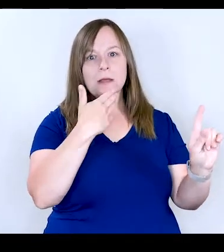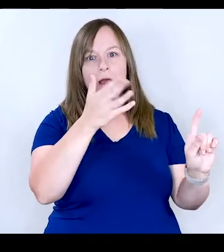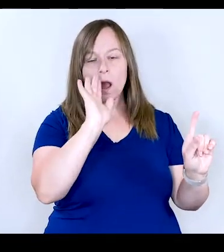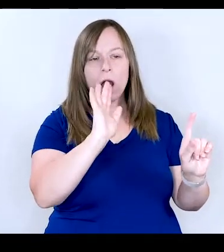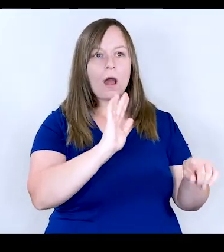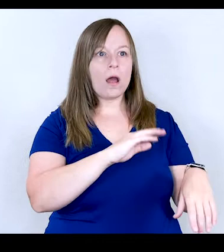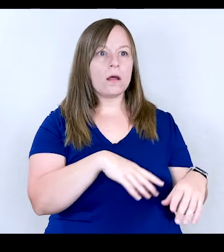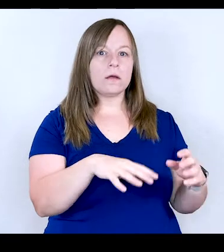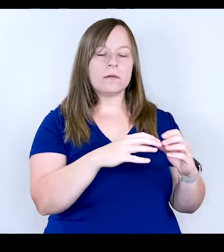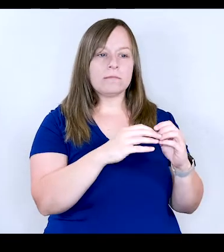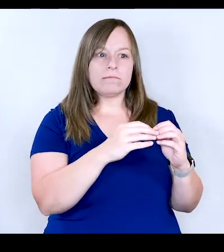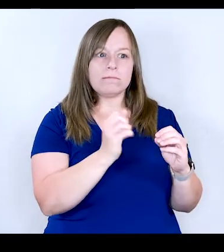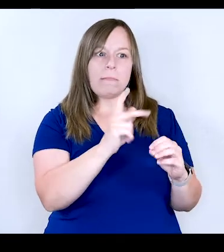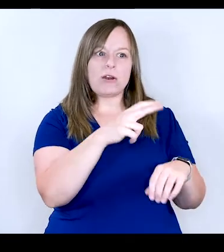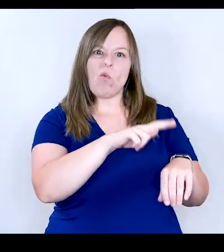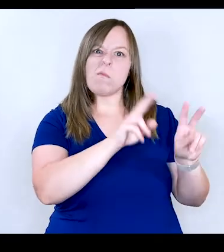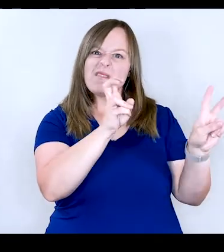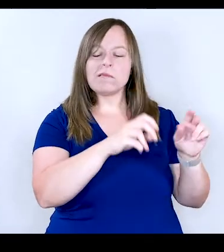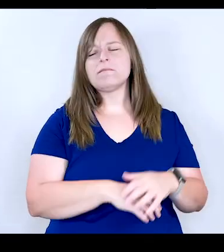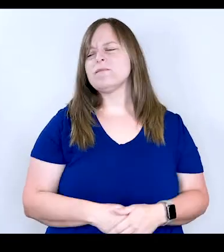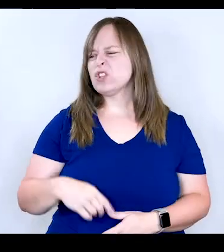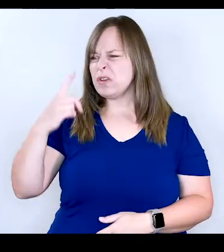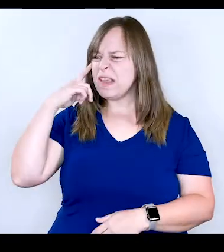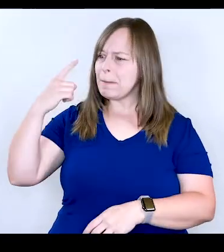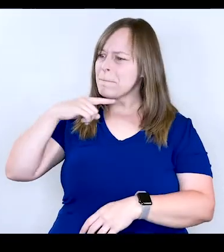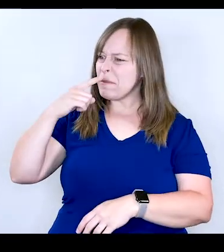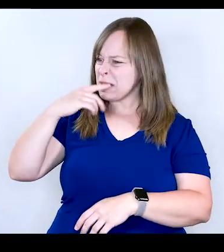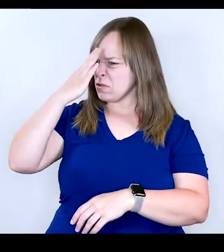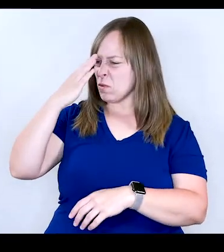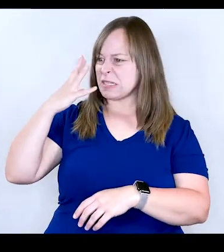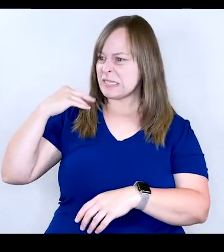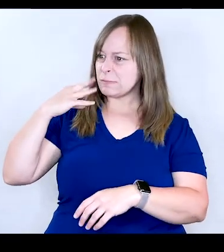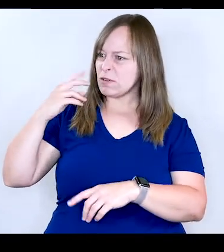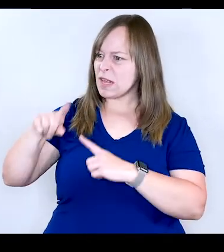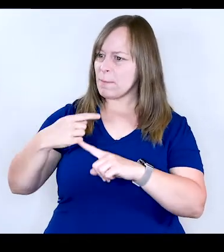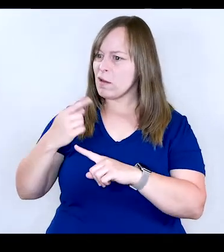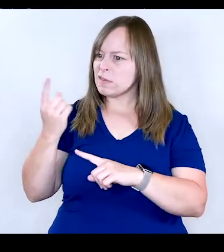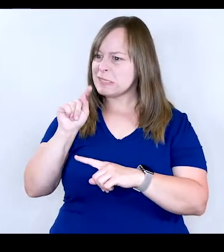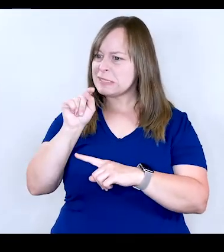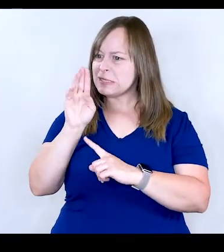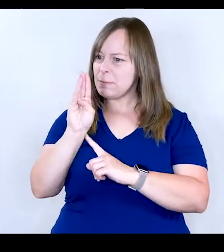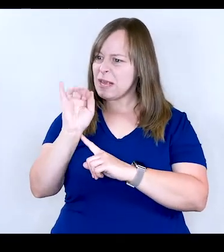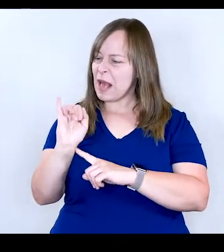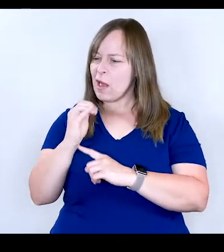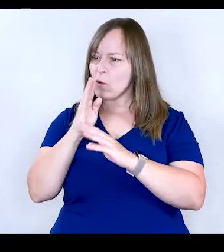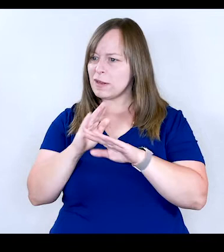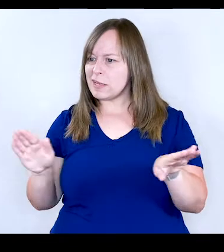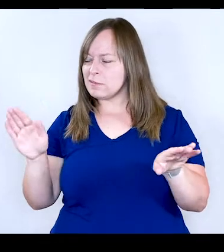are more restored. K: Do you think the public is aware of these experiences for someone who has a hidden disability?